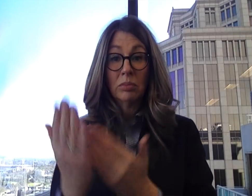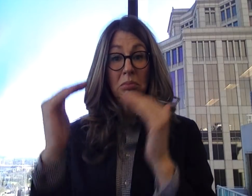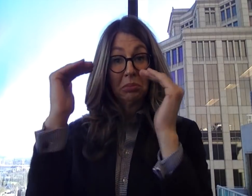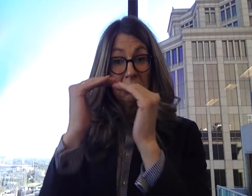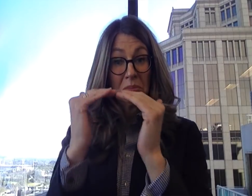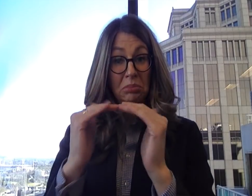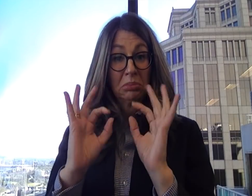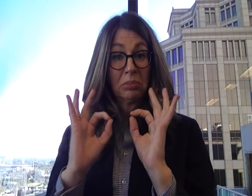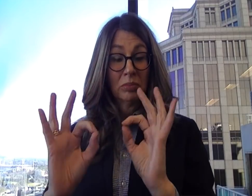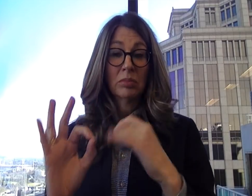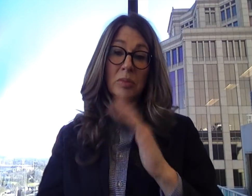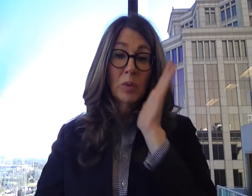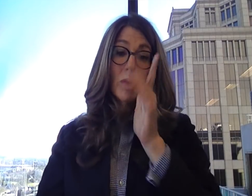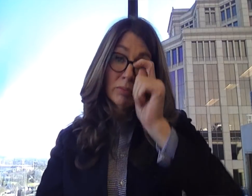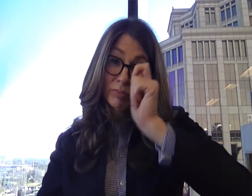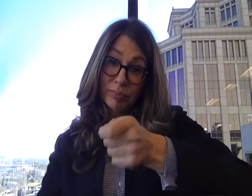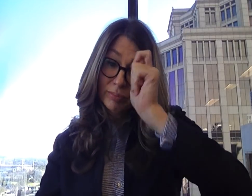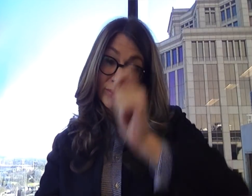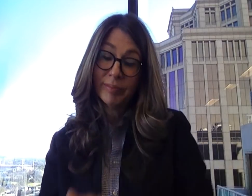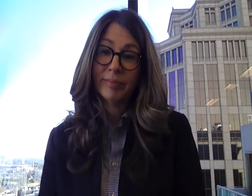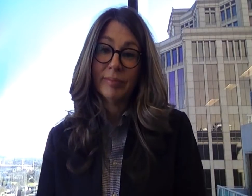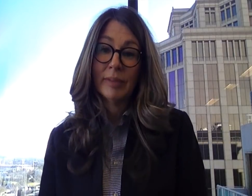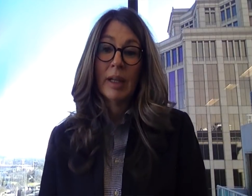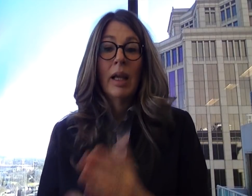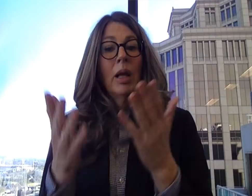In the meantime, we will proceed with addressing